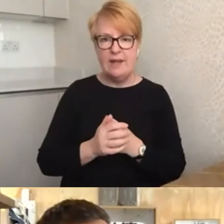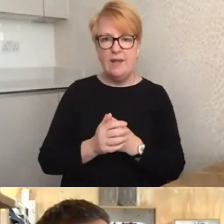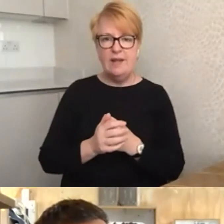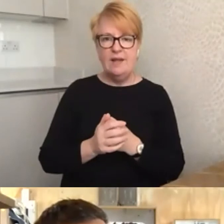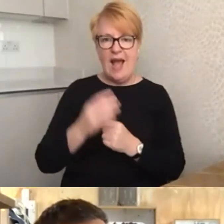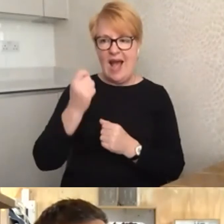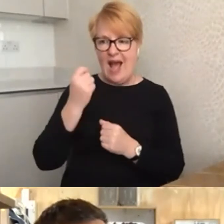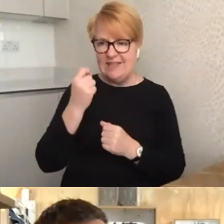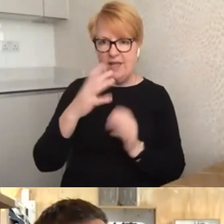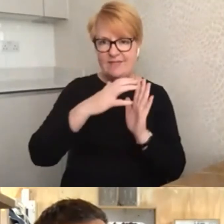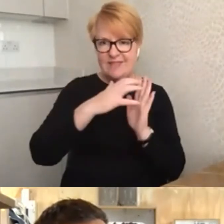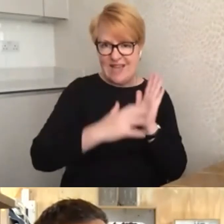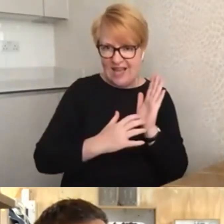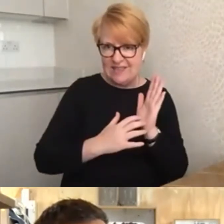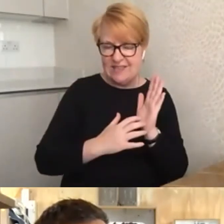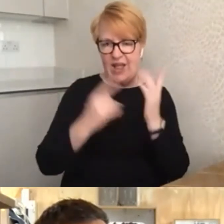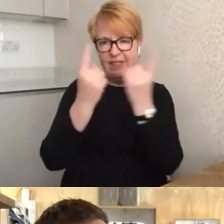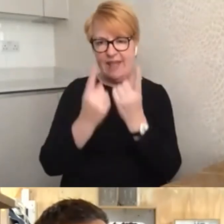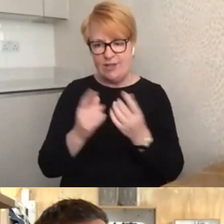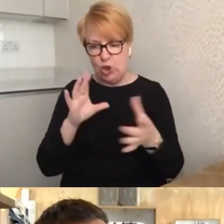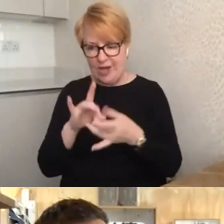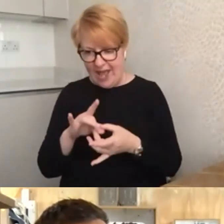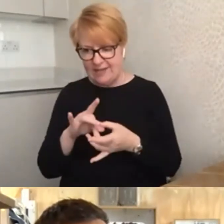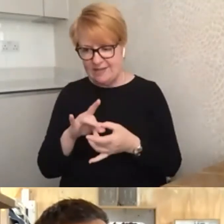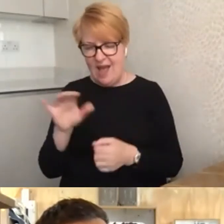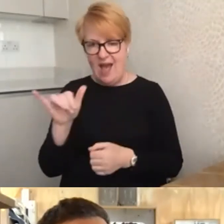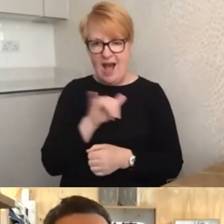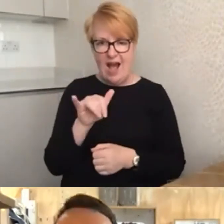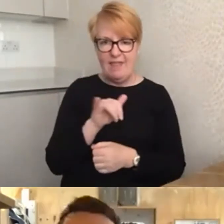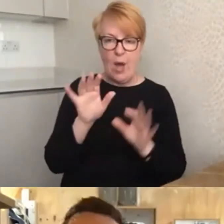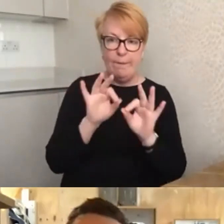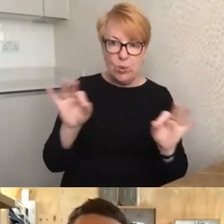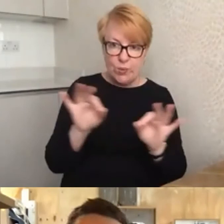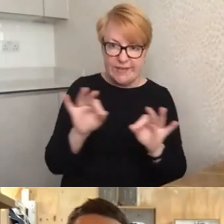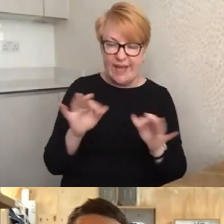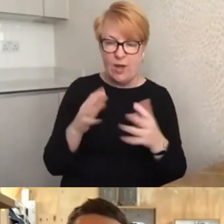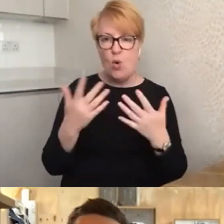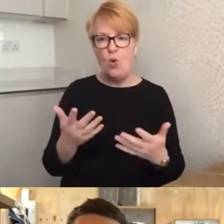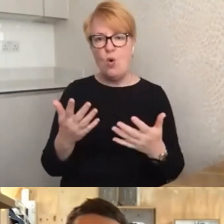like whether that be music, or knowing, everyone knowing the chorus, or going to be about to drop,